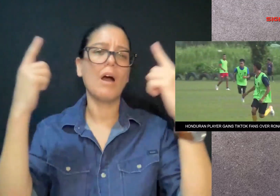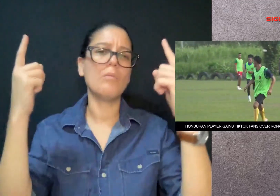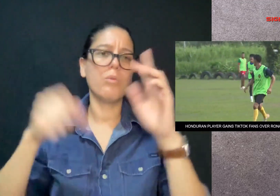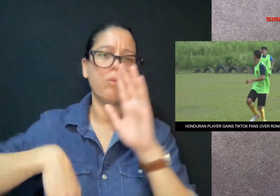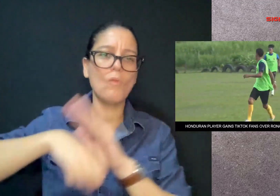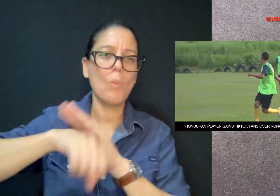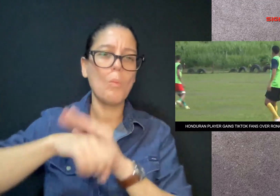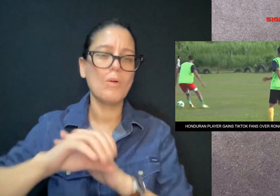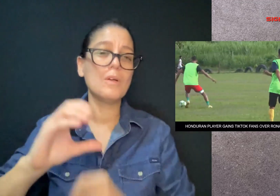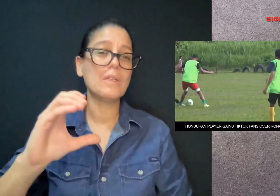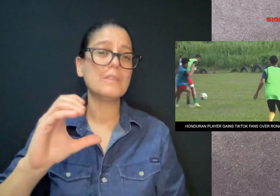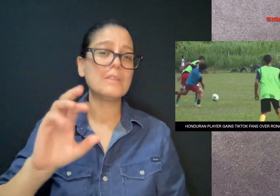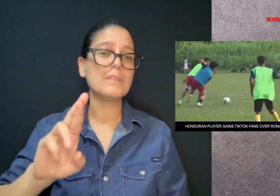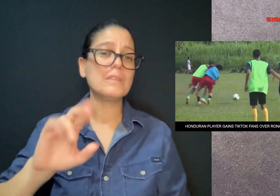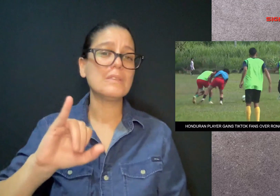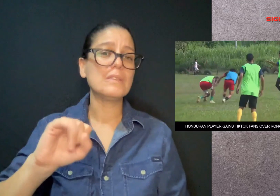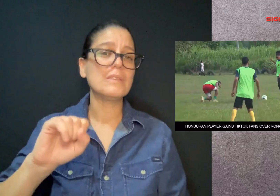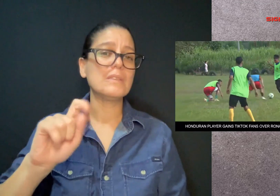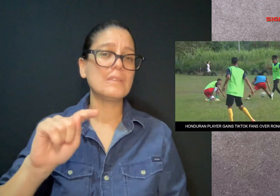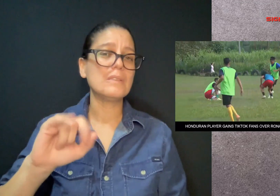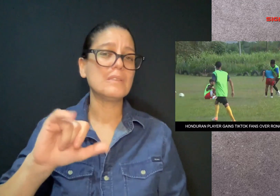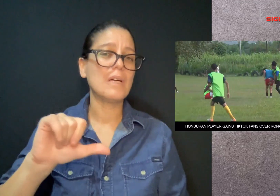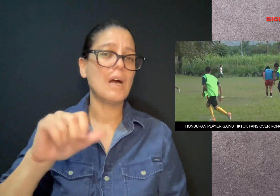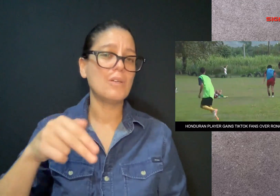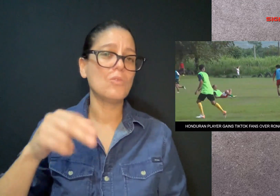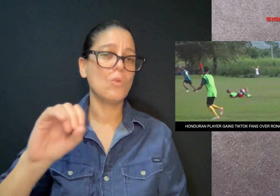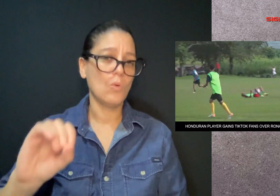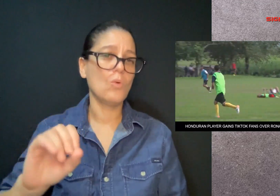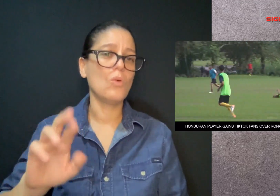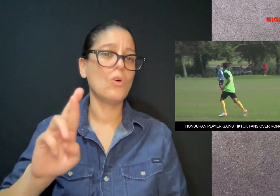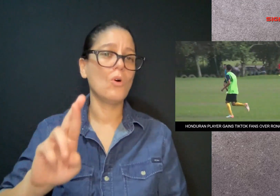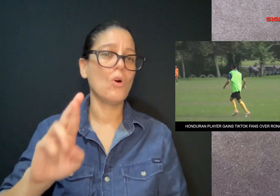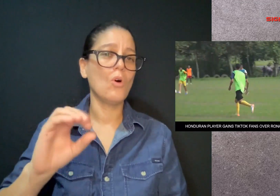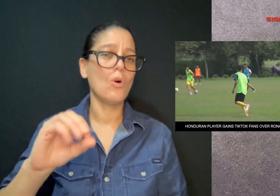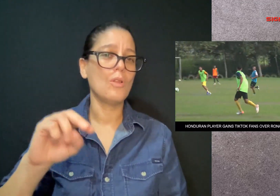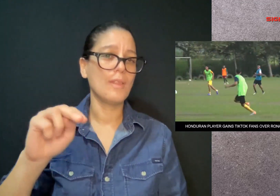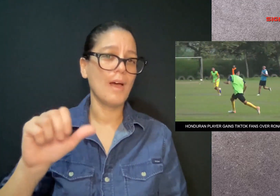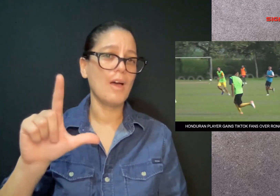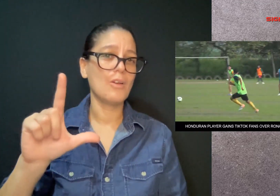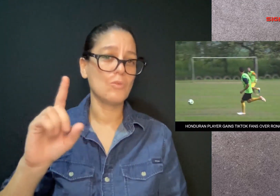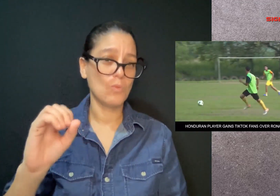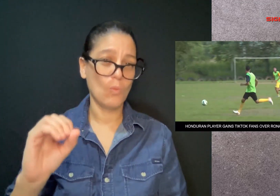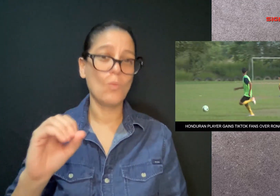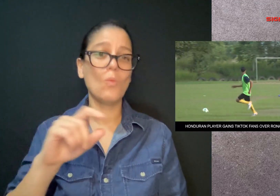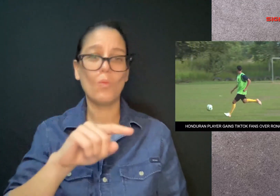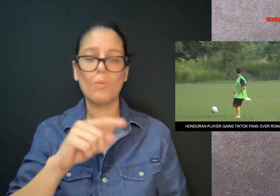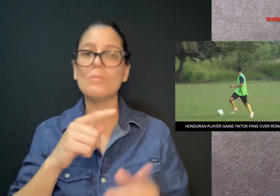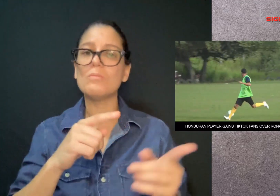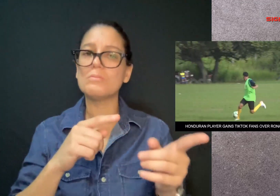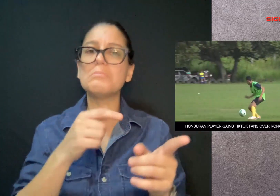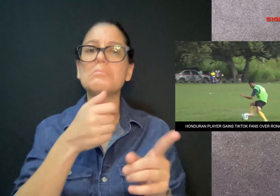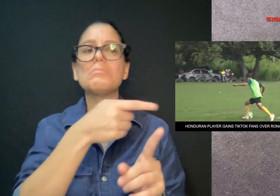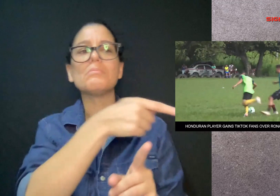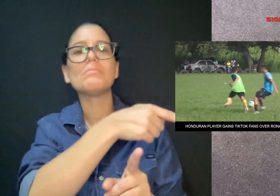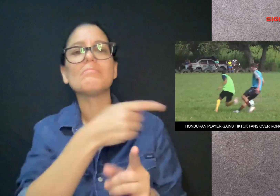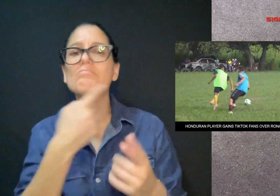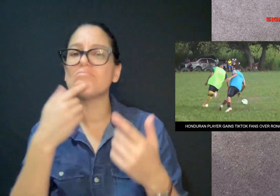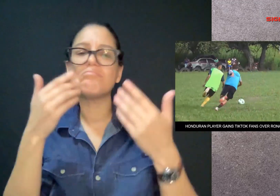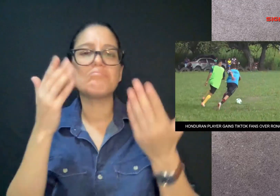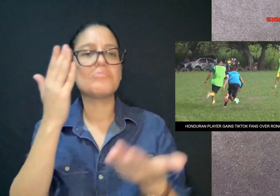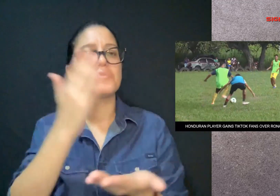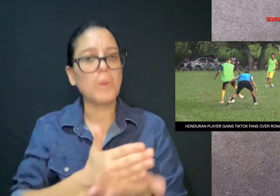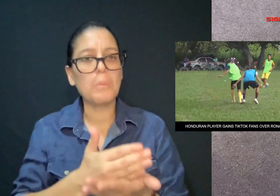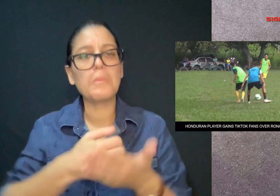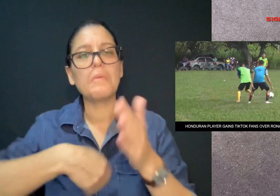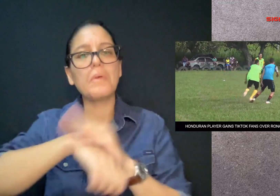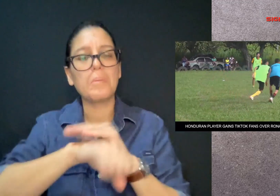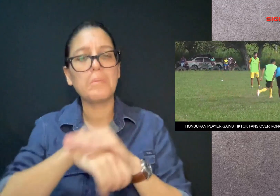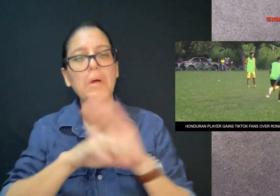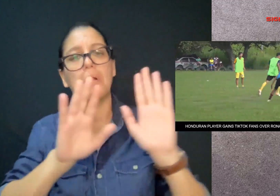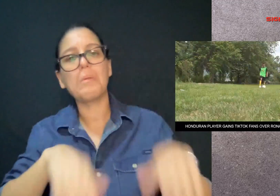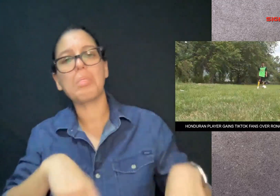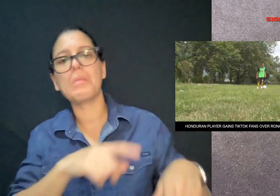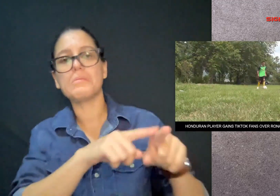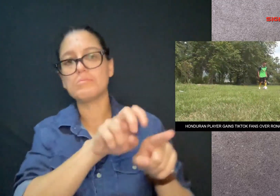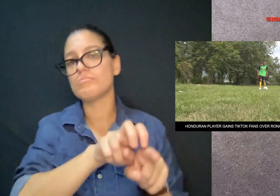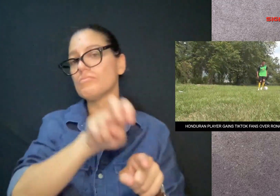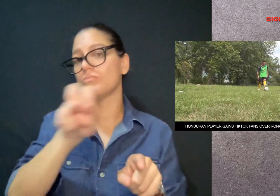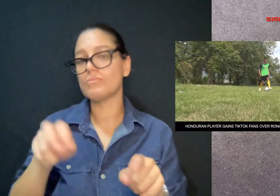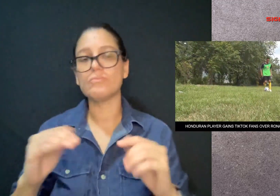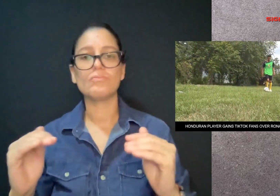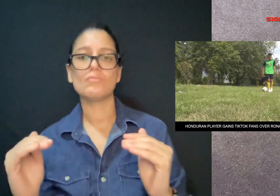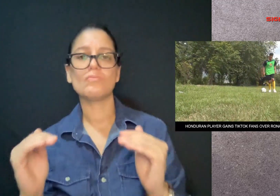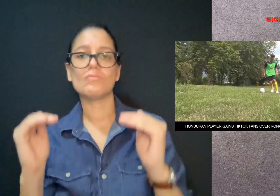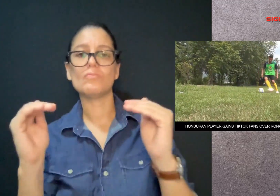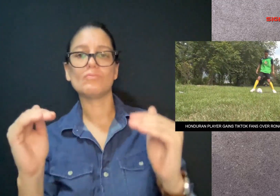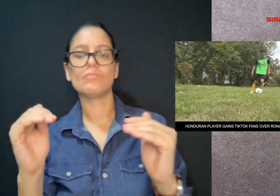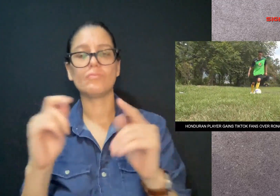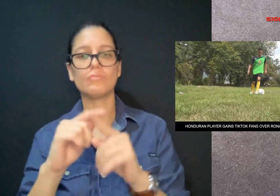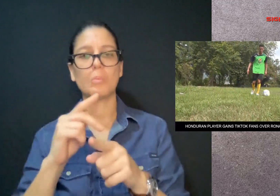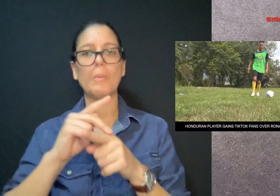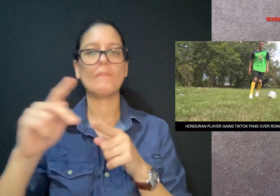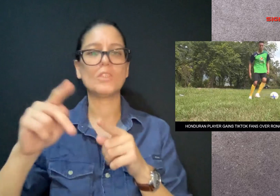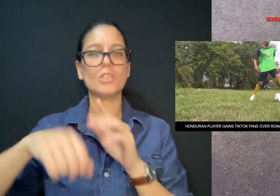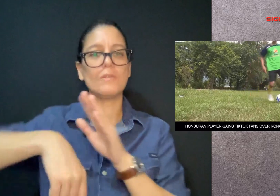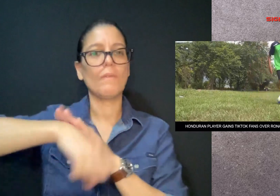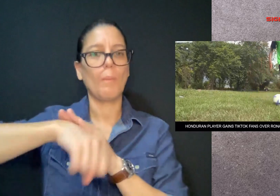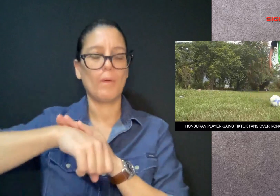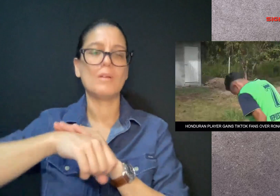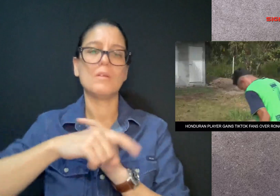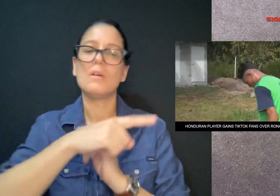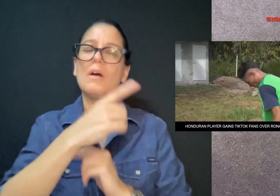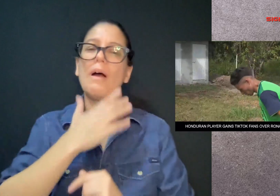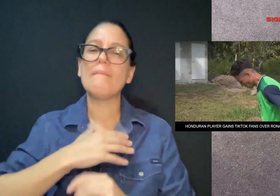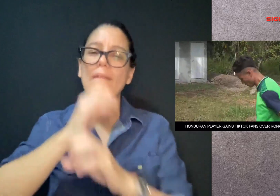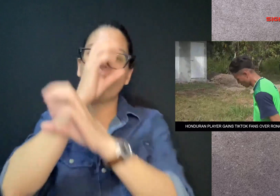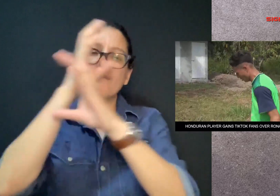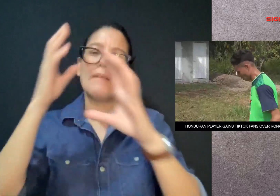football star Cristiano Ronaldo Casalegno even quit amateur soccer and moved up to a